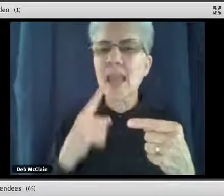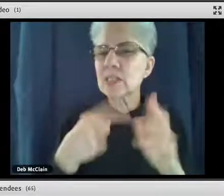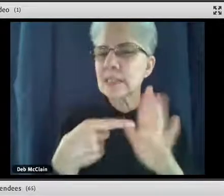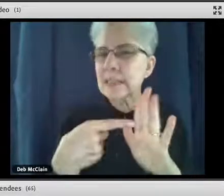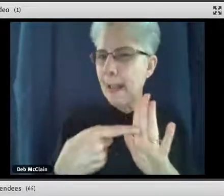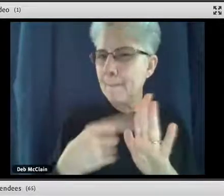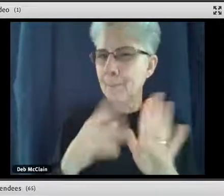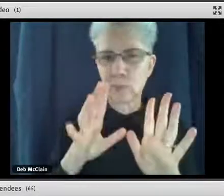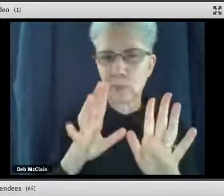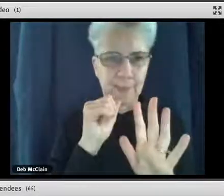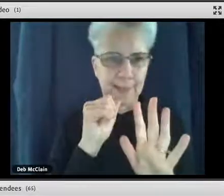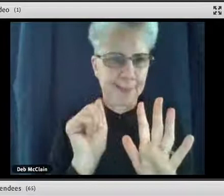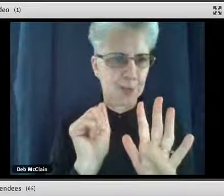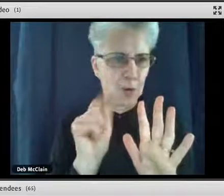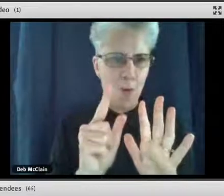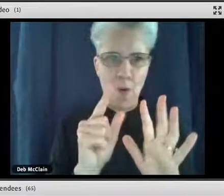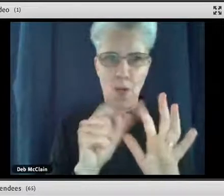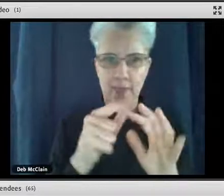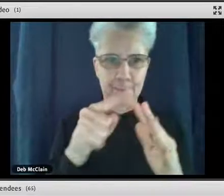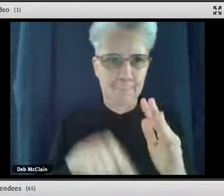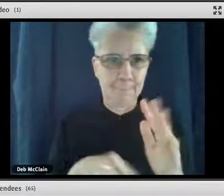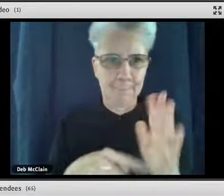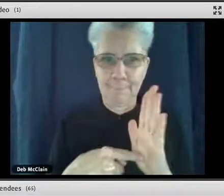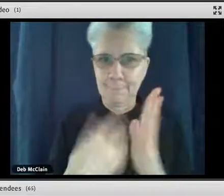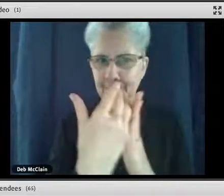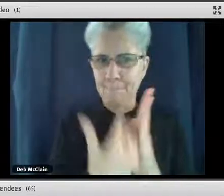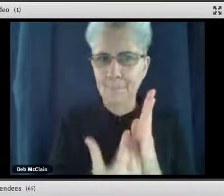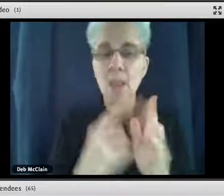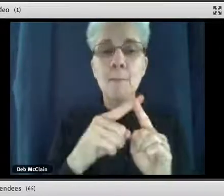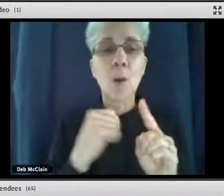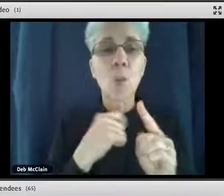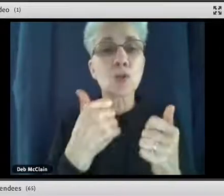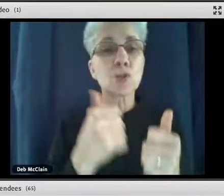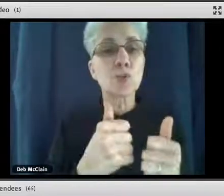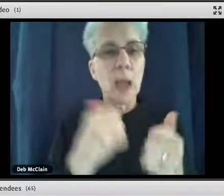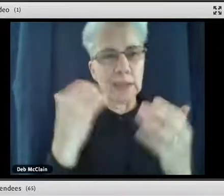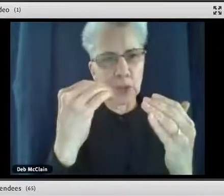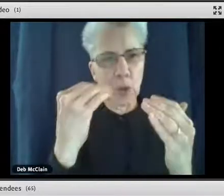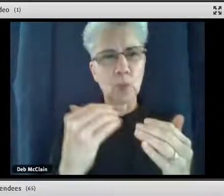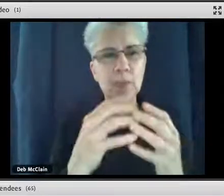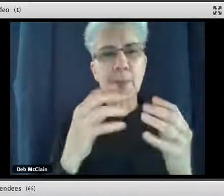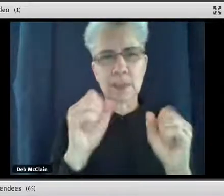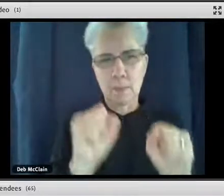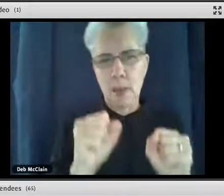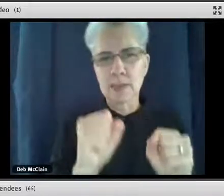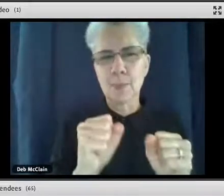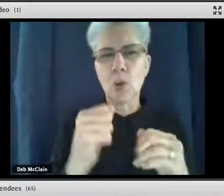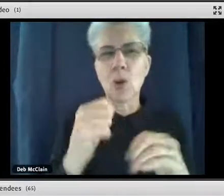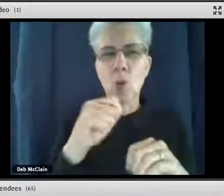And this is just a sample. Right. These are not all of them. But we're going to try to get through as much as possible